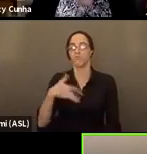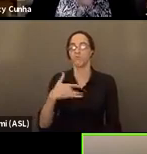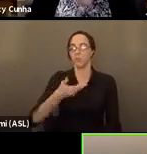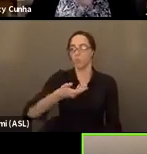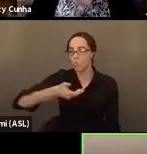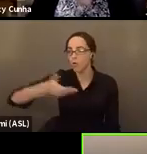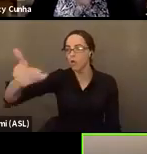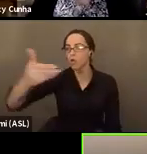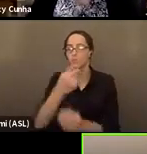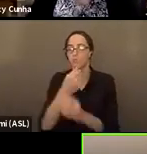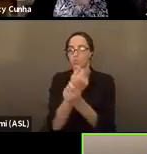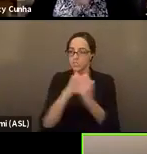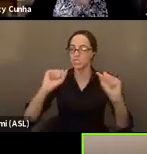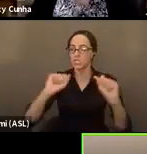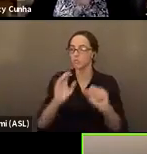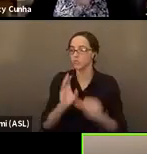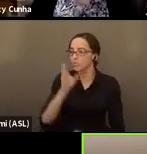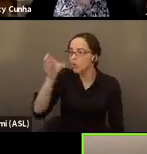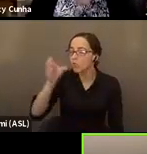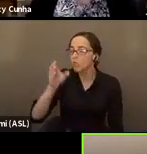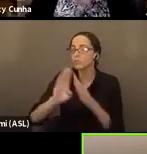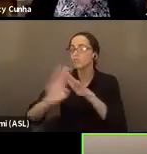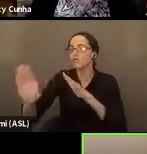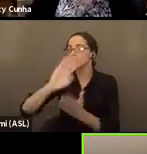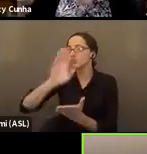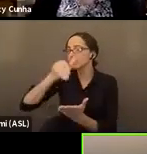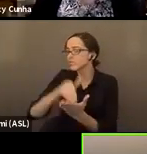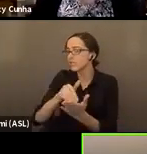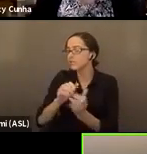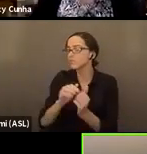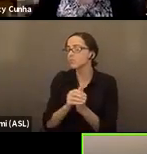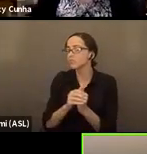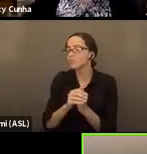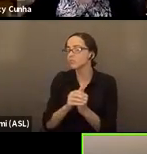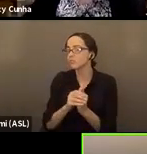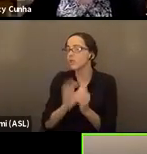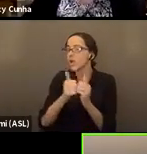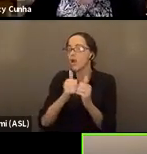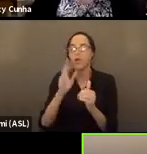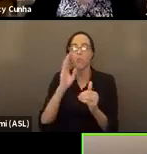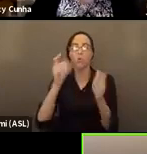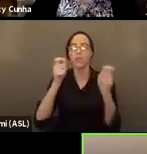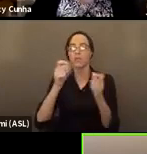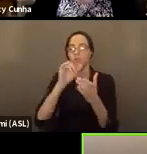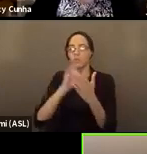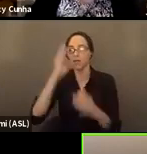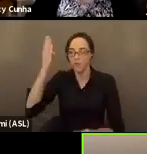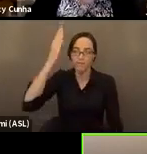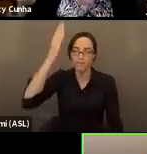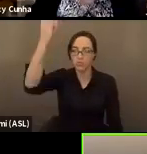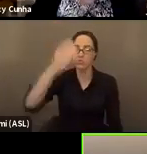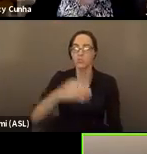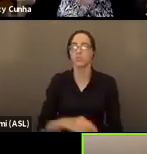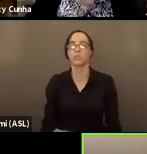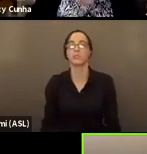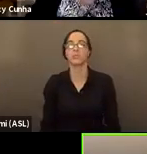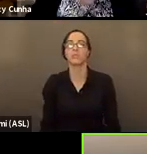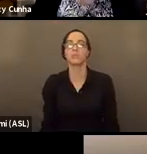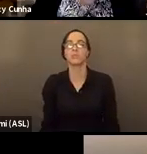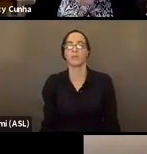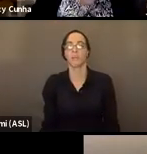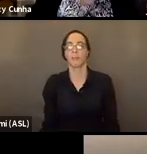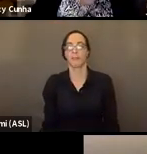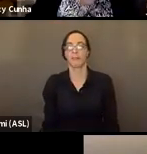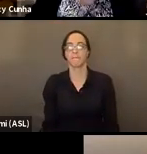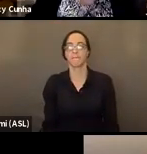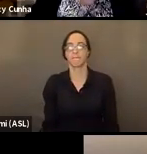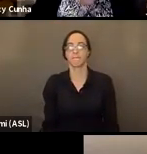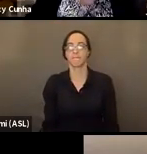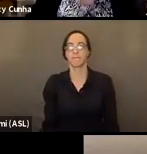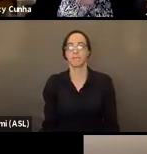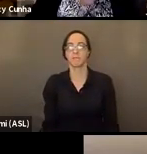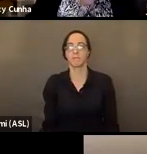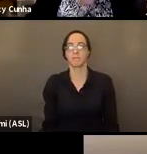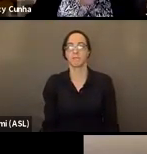sites um how is this going to be handled in the future yeah um you know good question uh you know